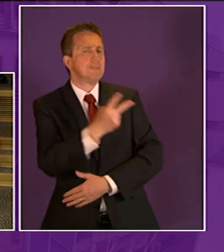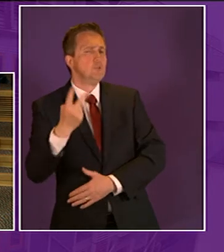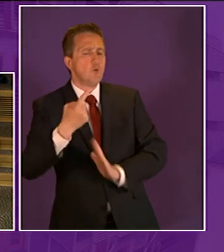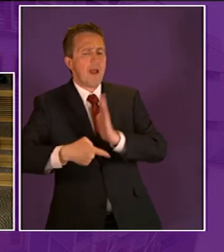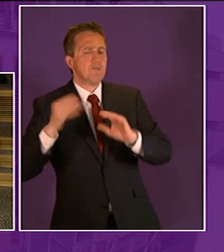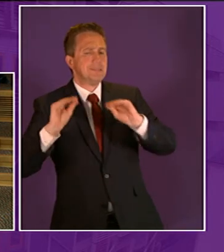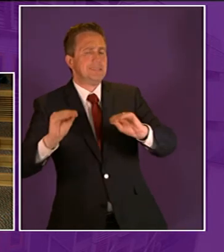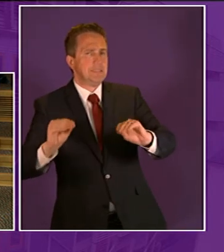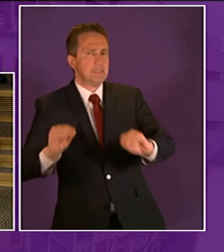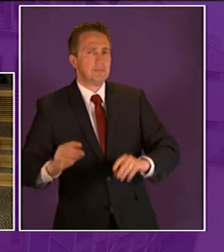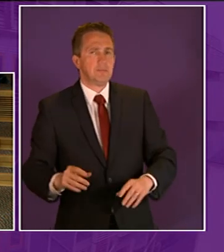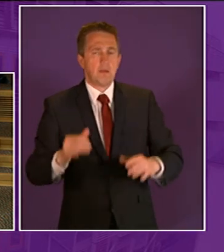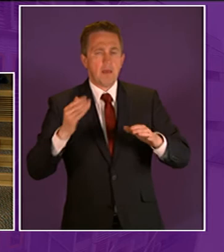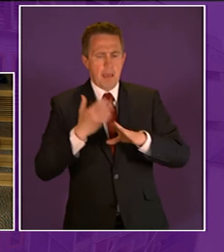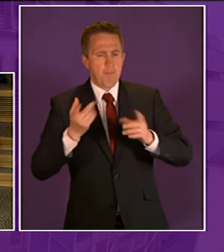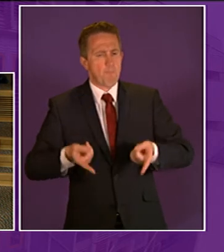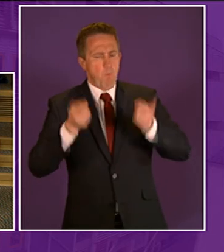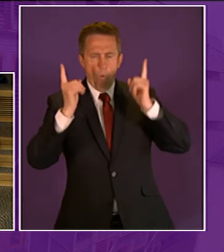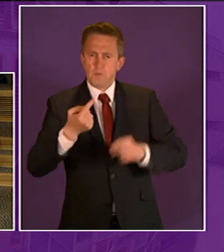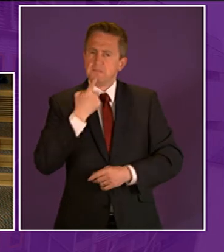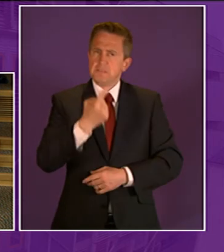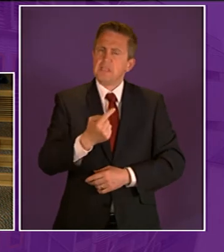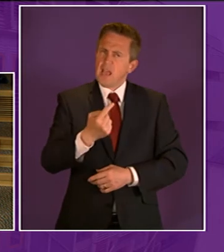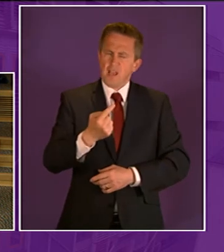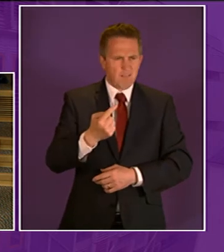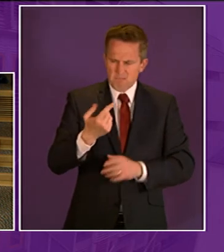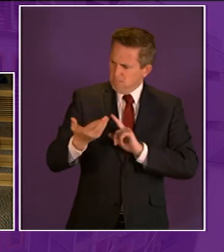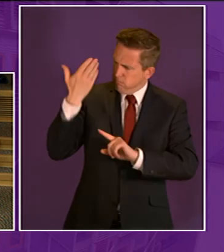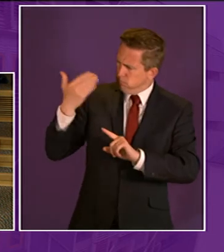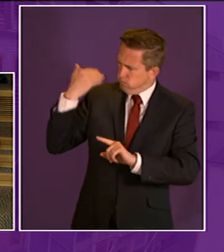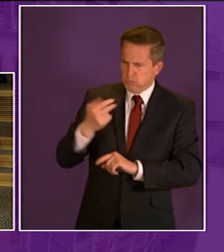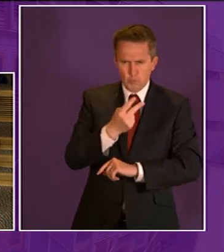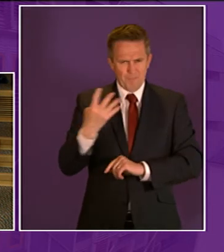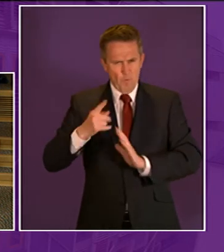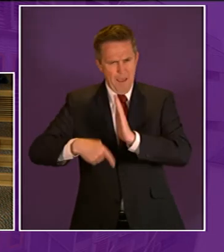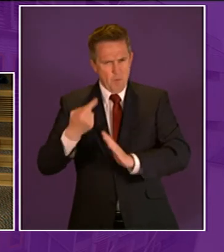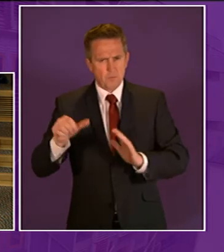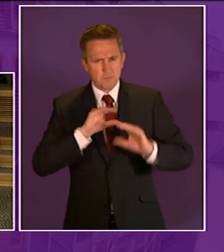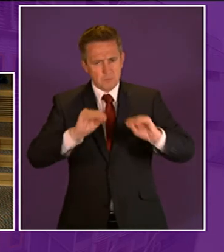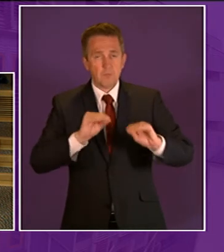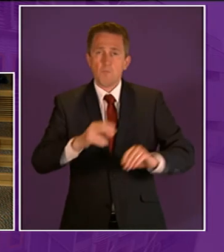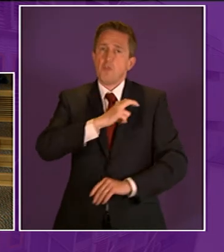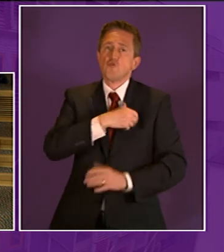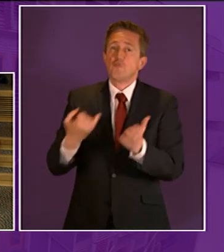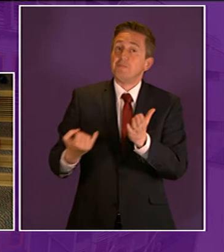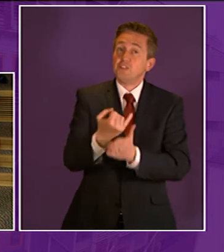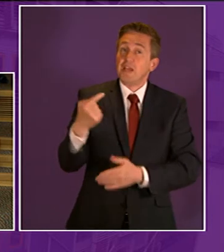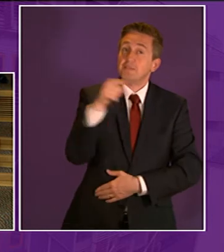The employers believe that they are asking for no more than the sector norm on hours; the union does not accept that.